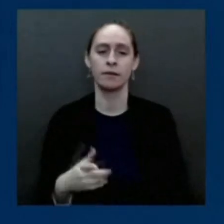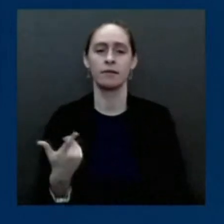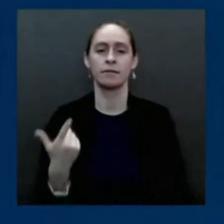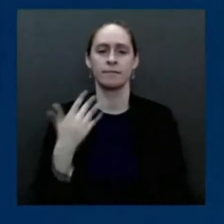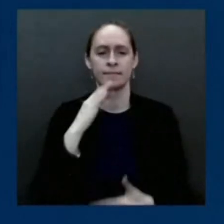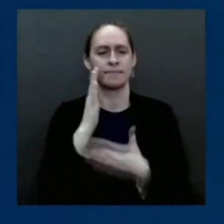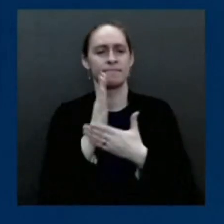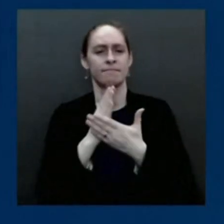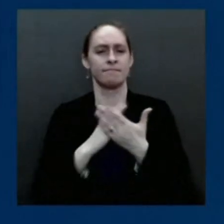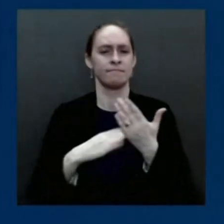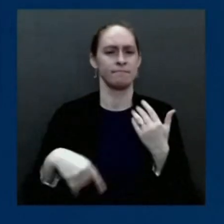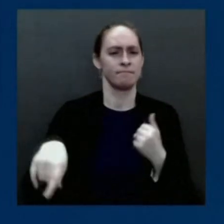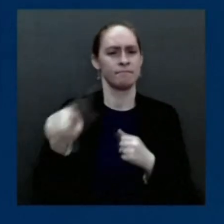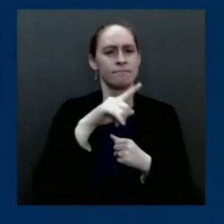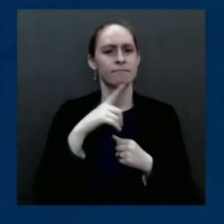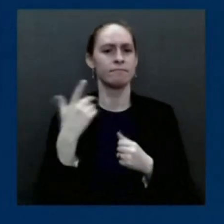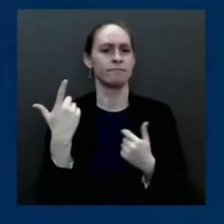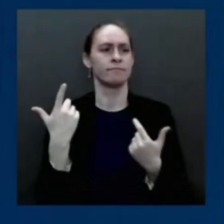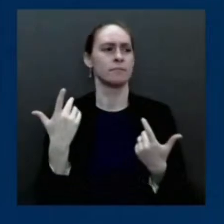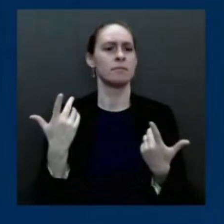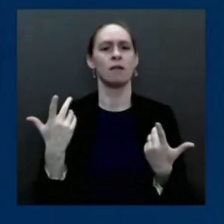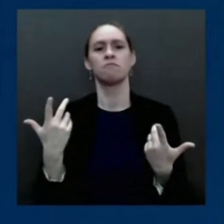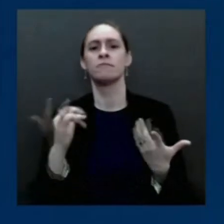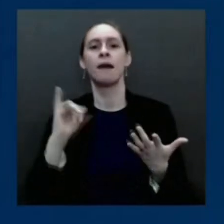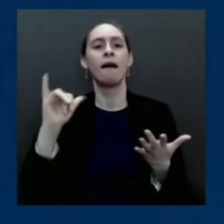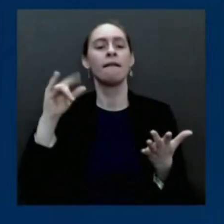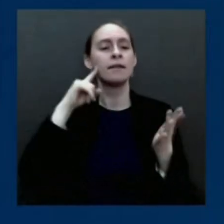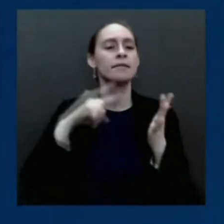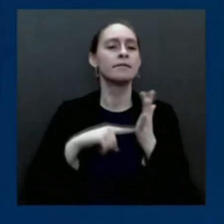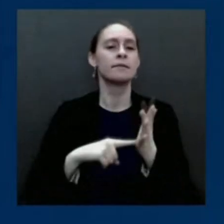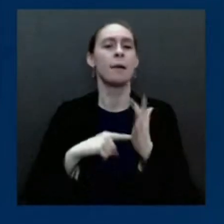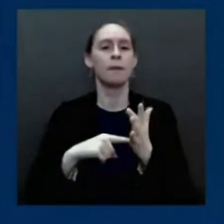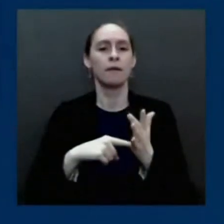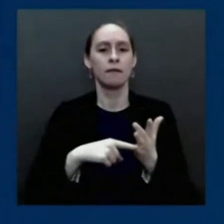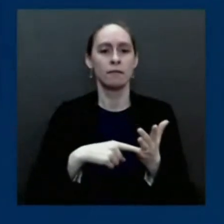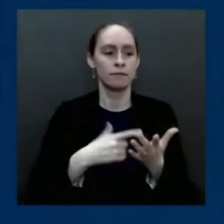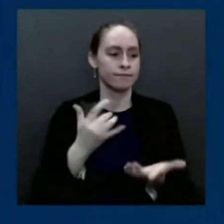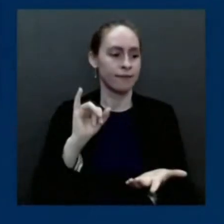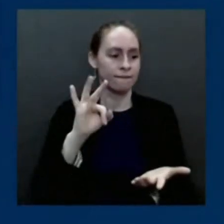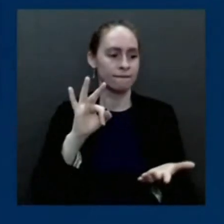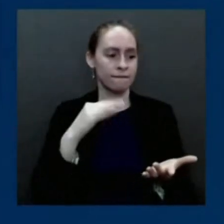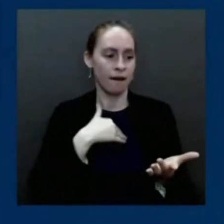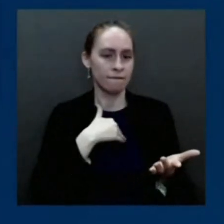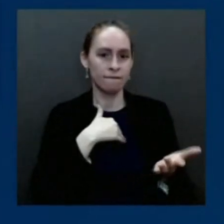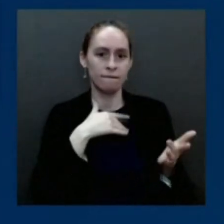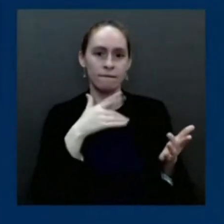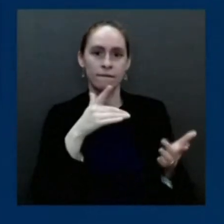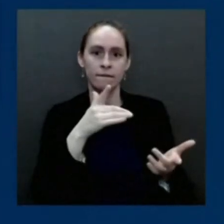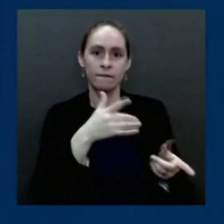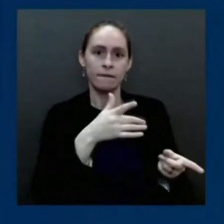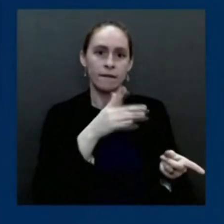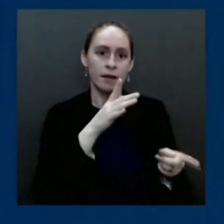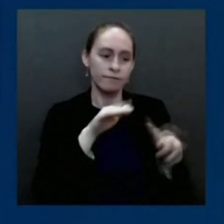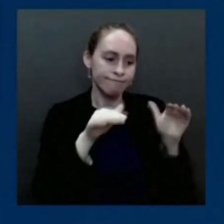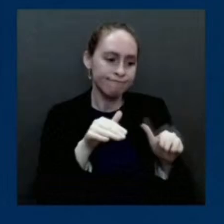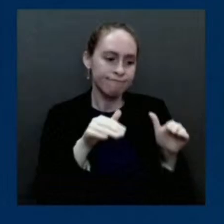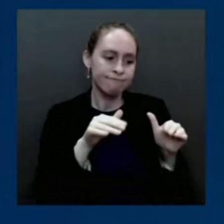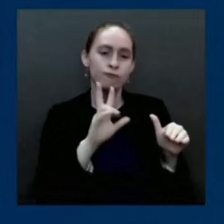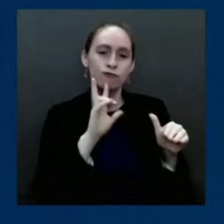DIFFICULT FOR PEOPLE TO TOLERATE KIND OF CASE AND POINT